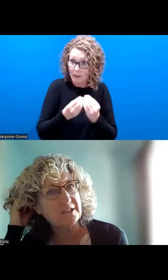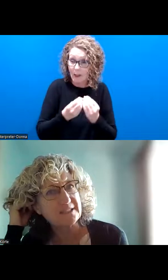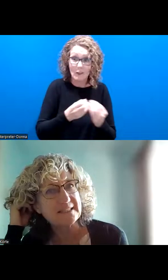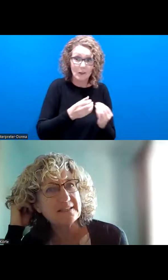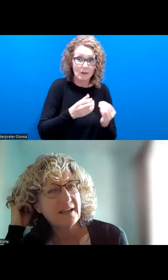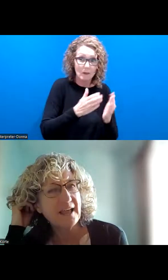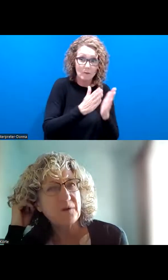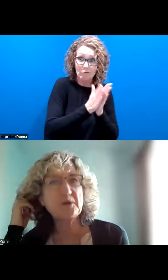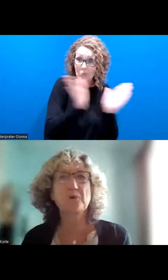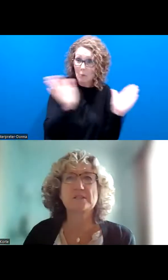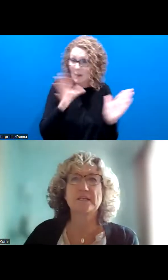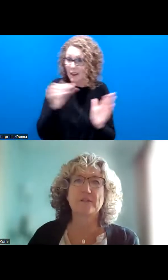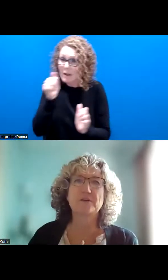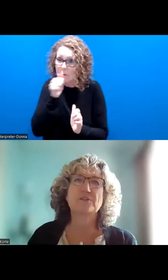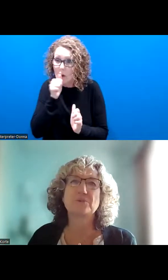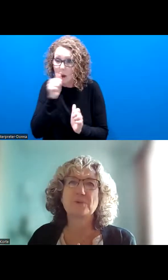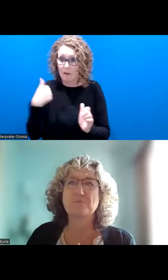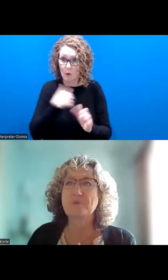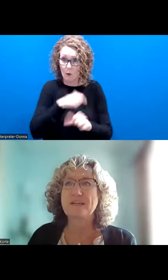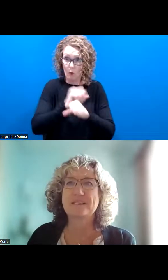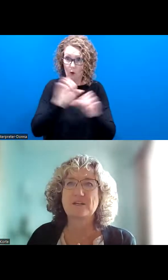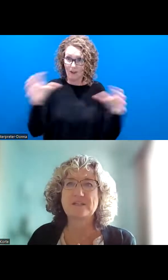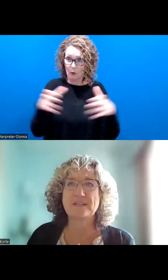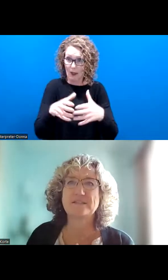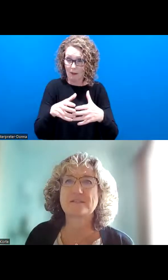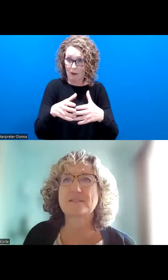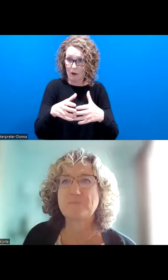contribute for a certain number of years in order to qualify for benefits. WA Cares